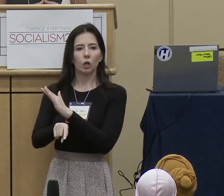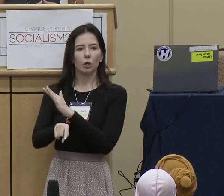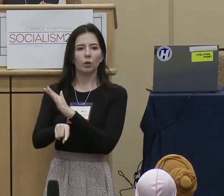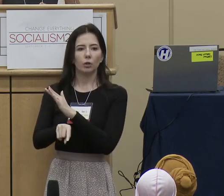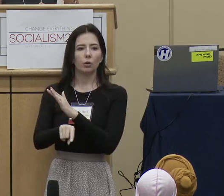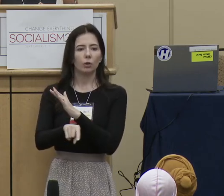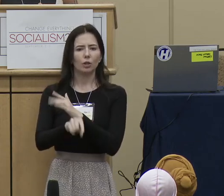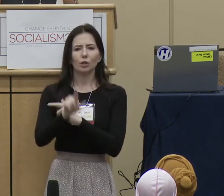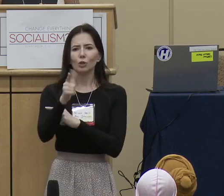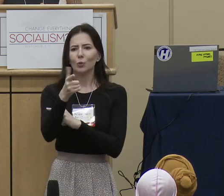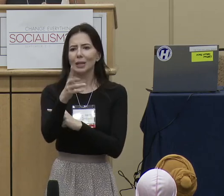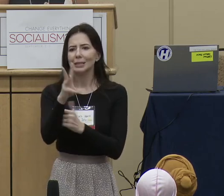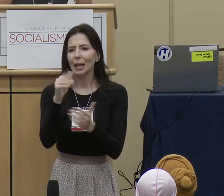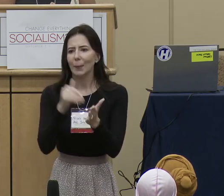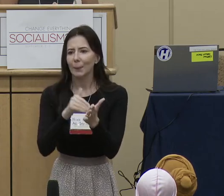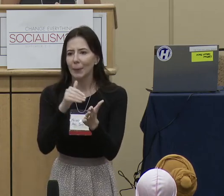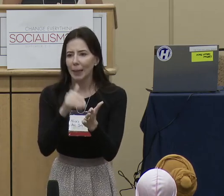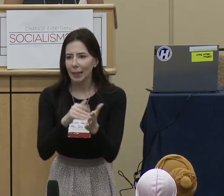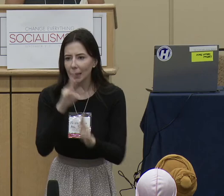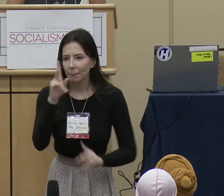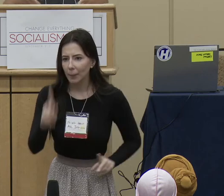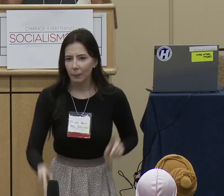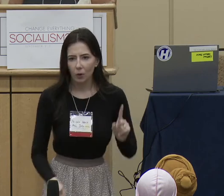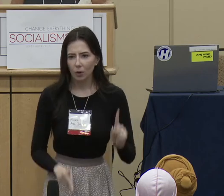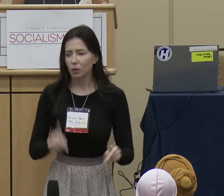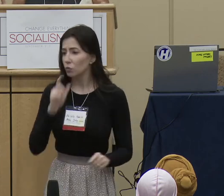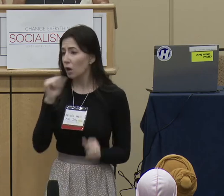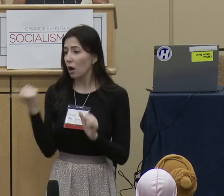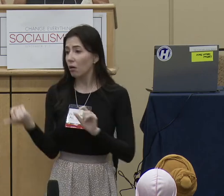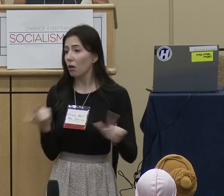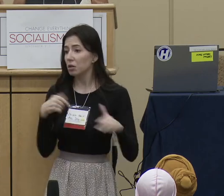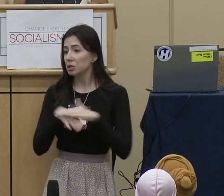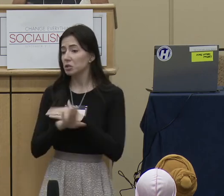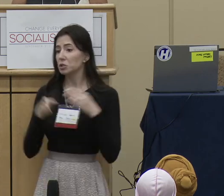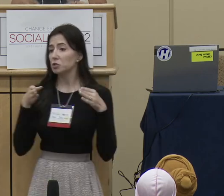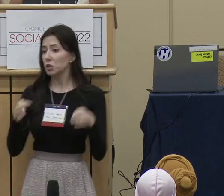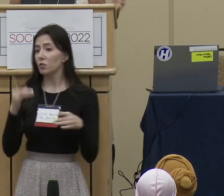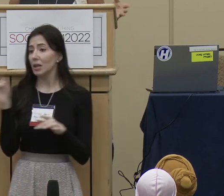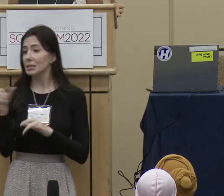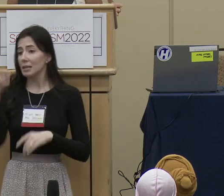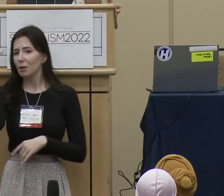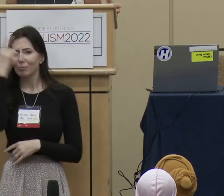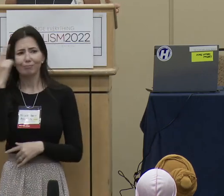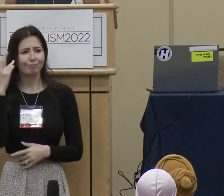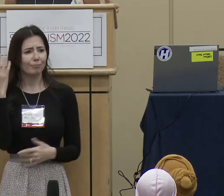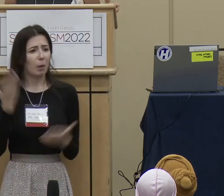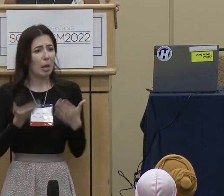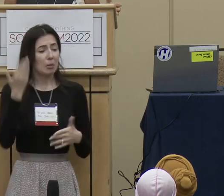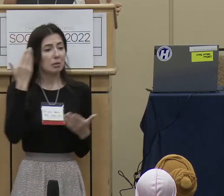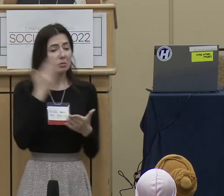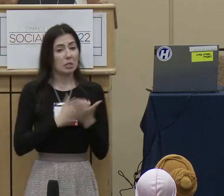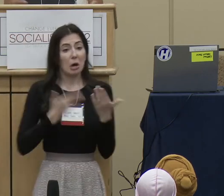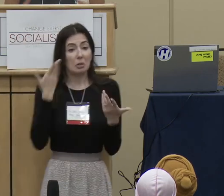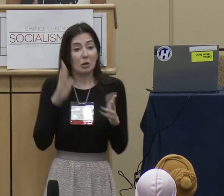million. That's a lot of people. Now, they were not all in the streets for the same reasons. Maybe some of them